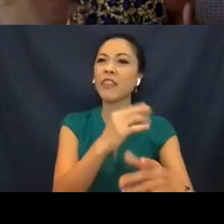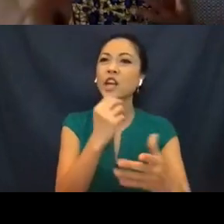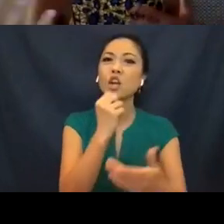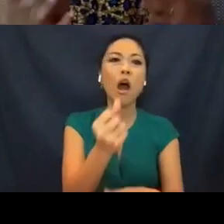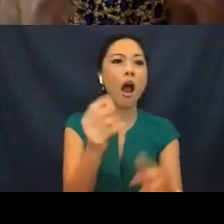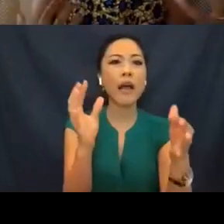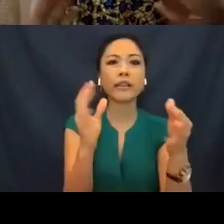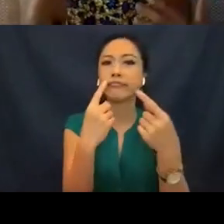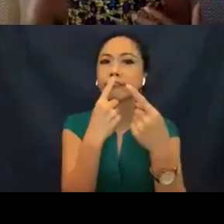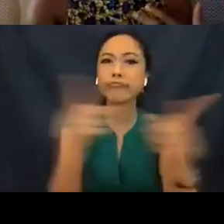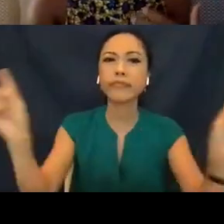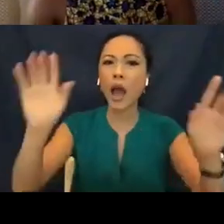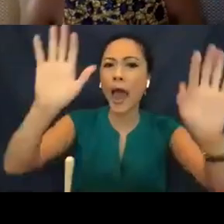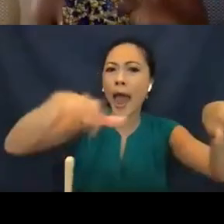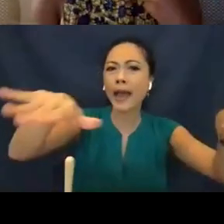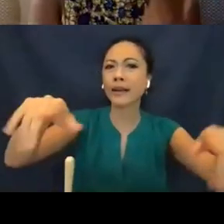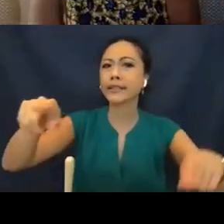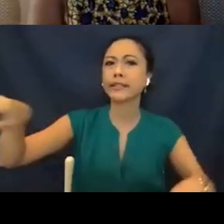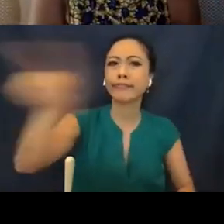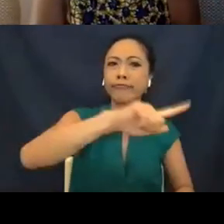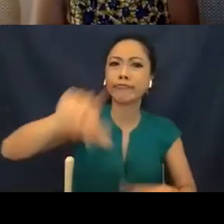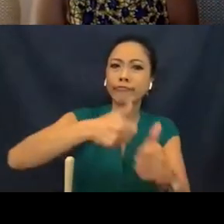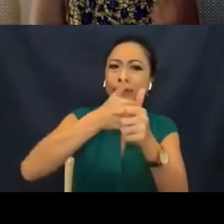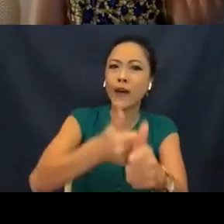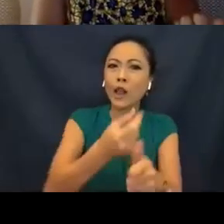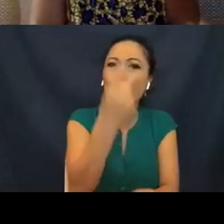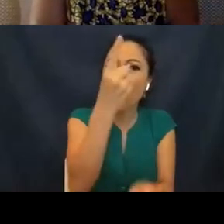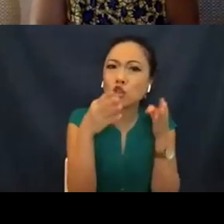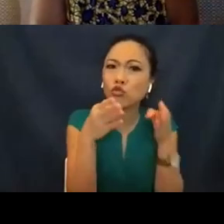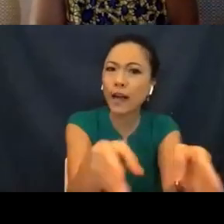to go, but are putting forth the possibilities. What I'm proposing to the field is